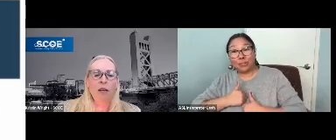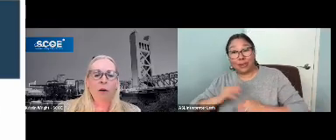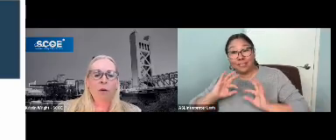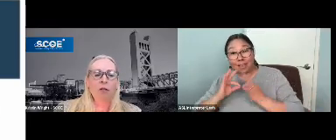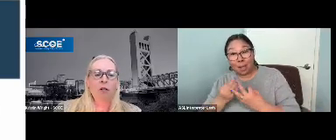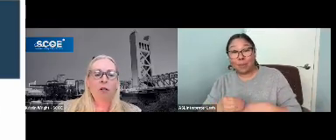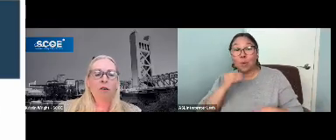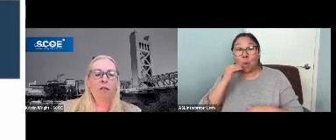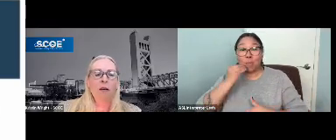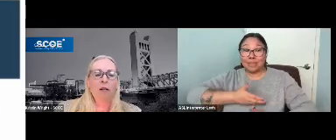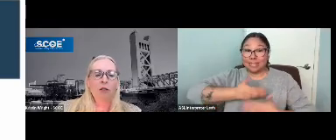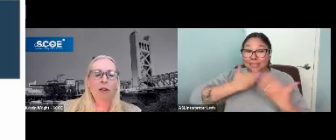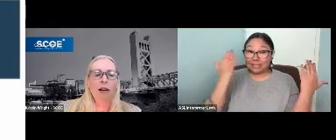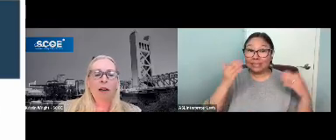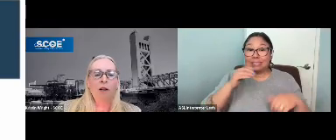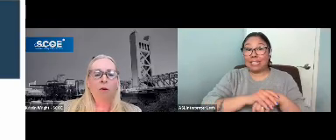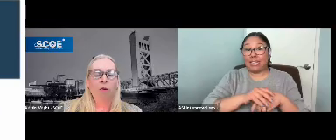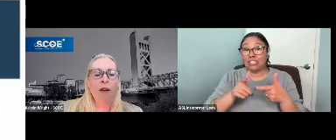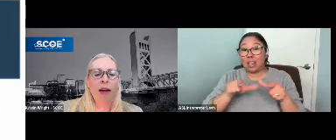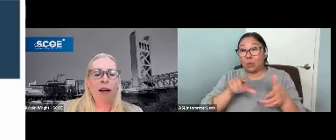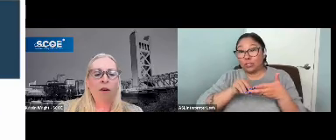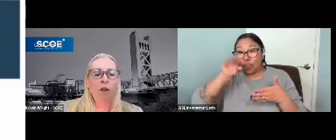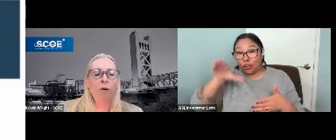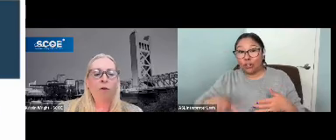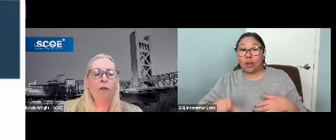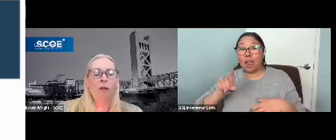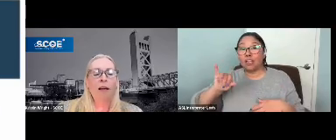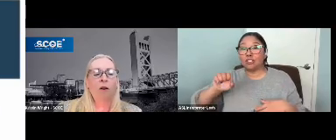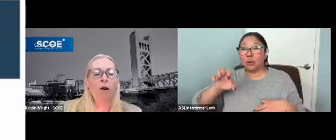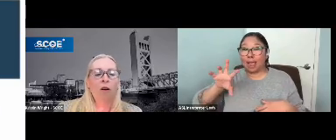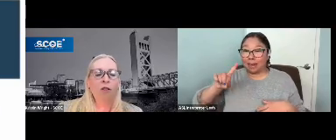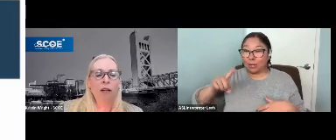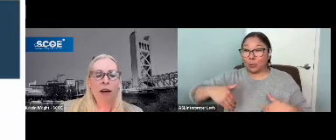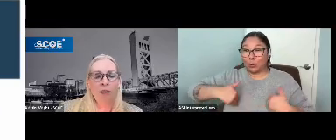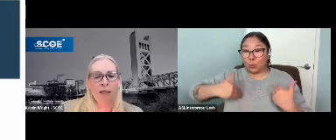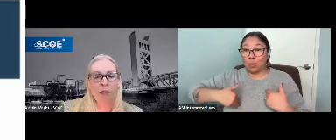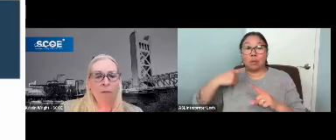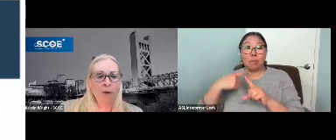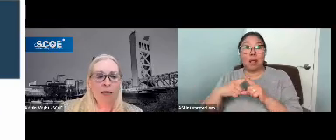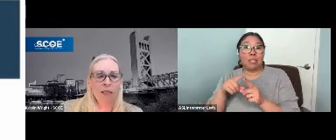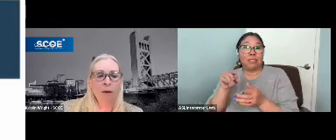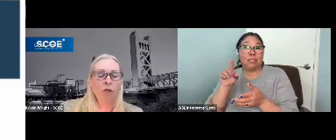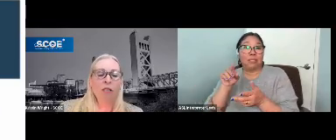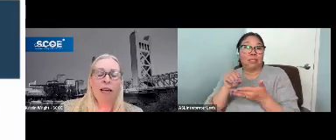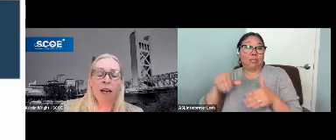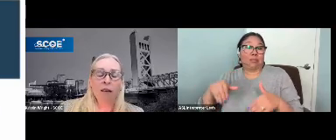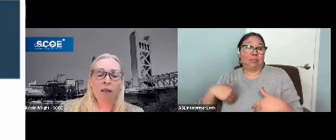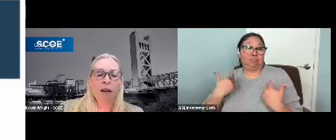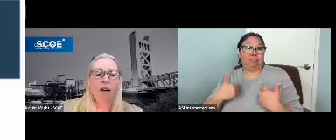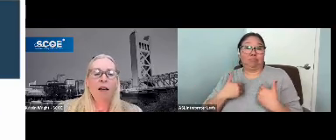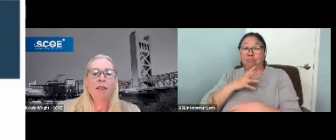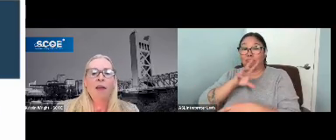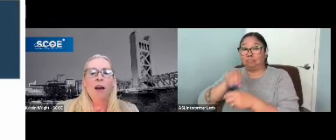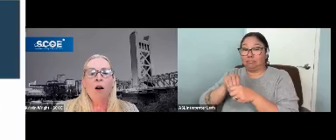English language learners, adjudicated youth, and youth in alternate ed participants or settings.